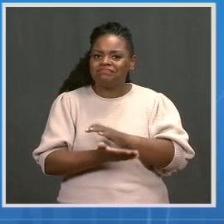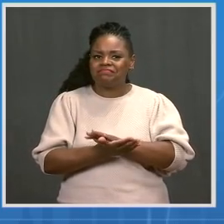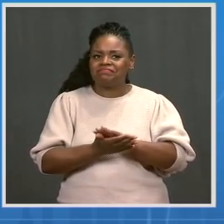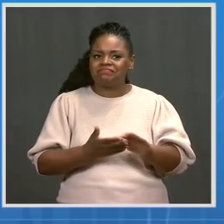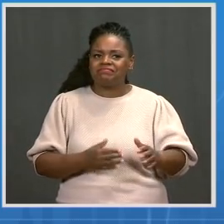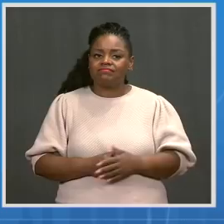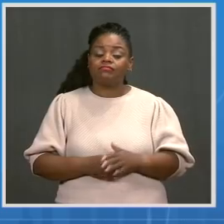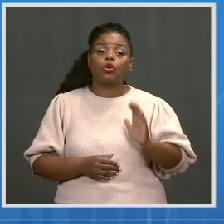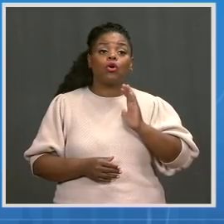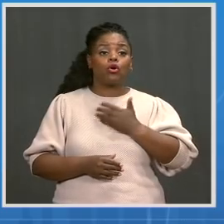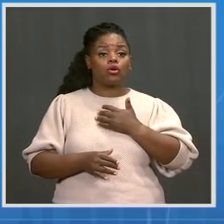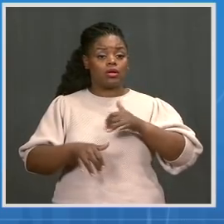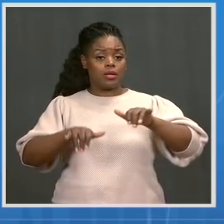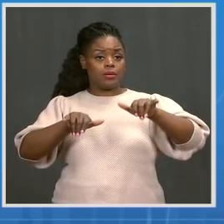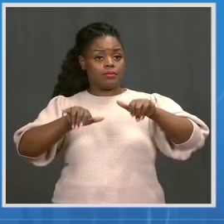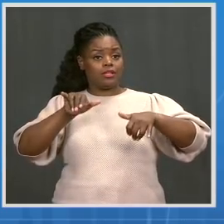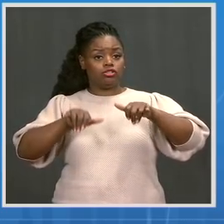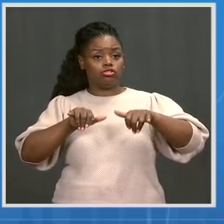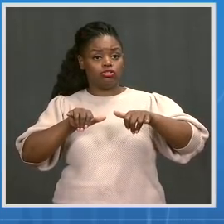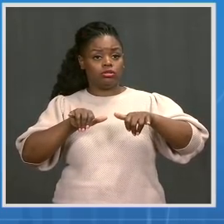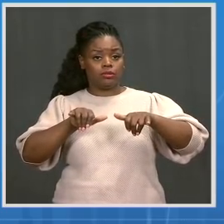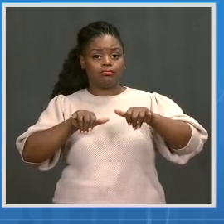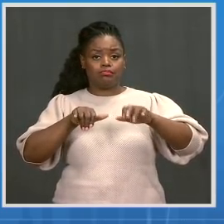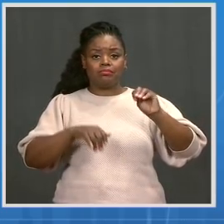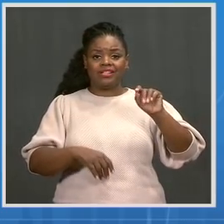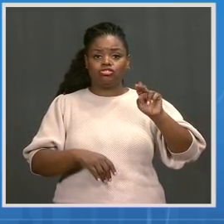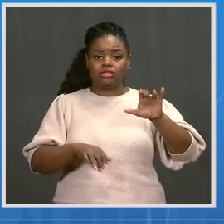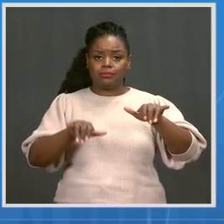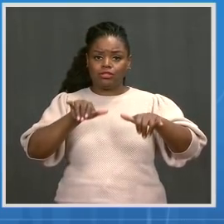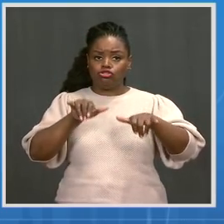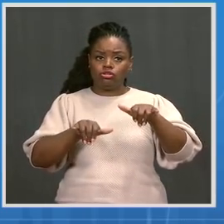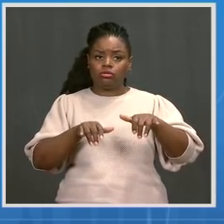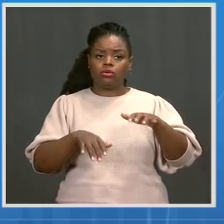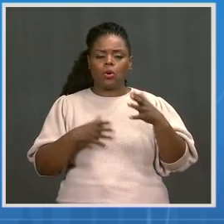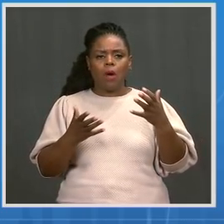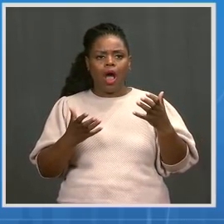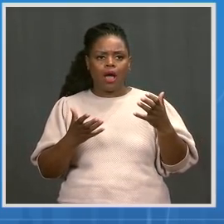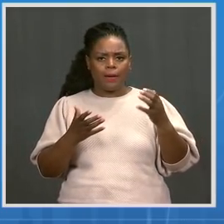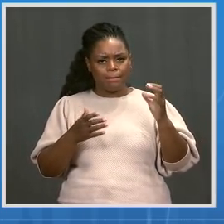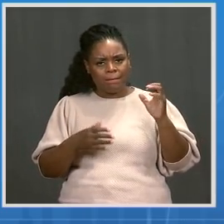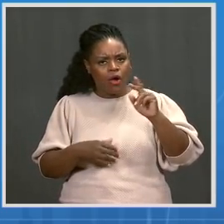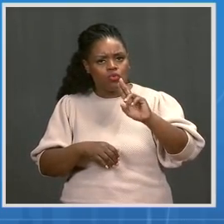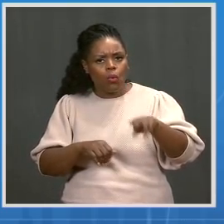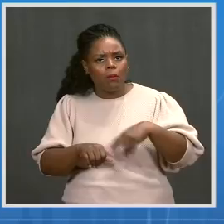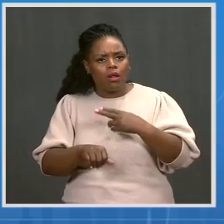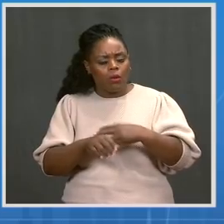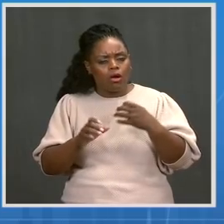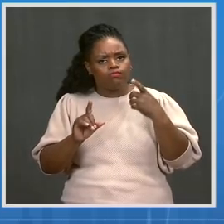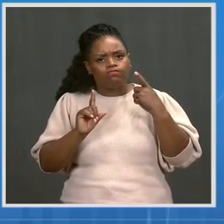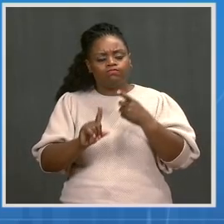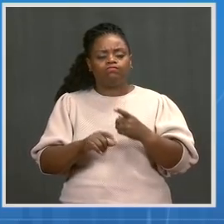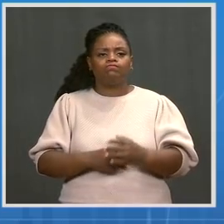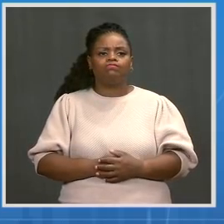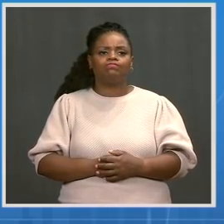What are we able to do in our lives? How much of "normal" have we been able to recapture? And I think what we are seeing now